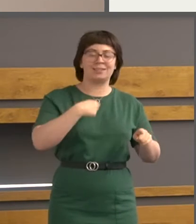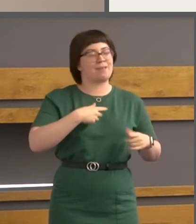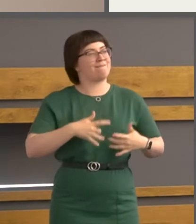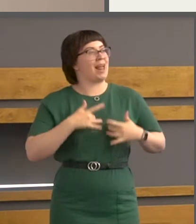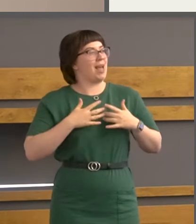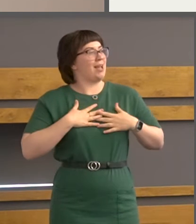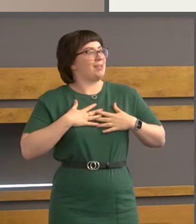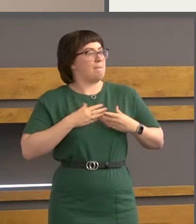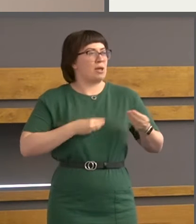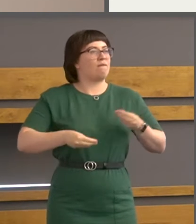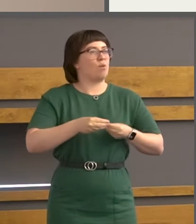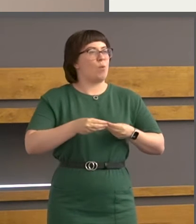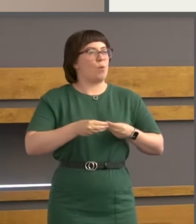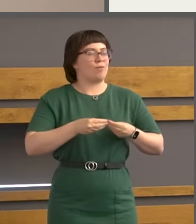to a resistance to colonialism.